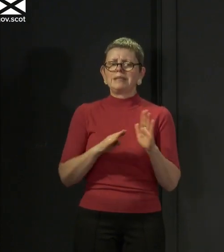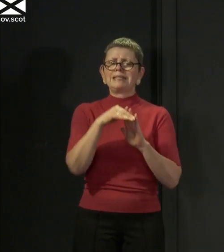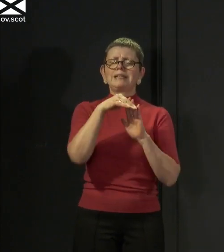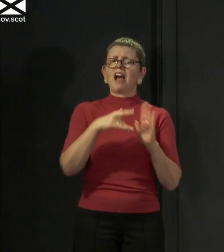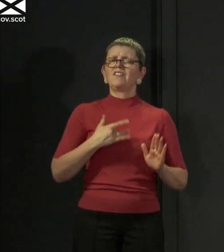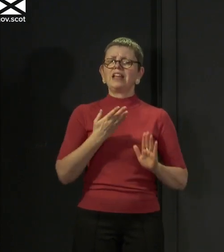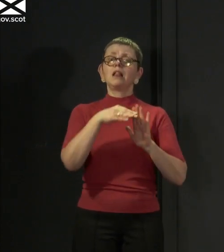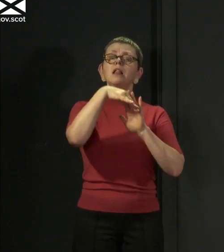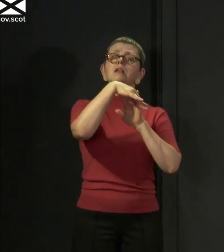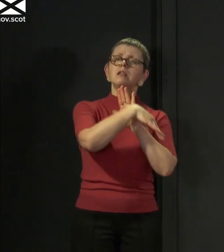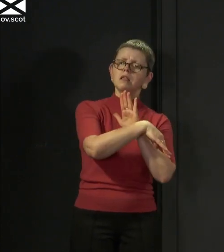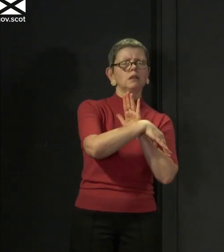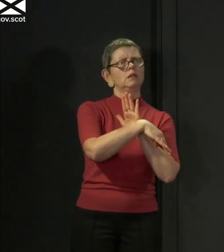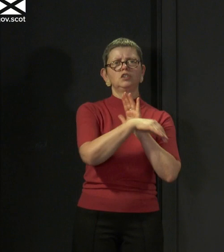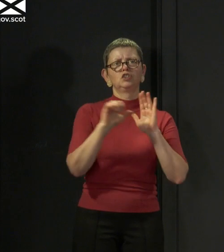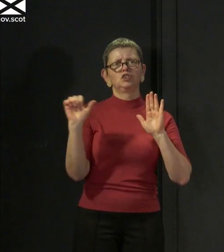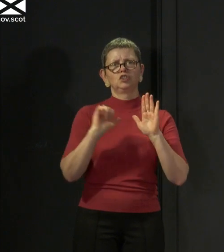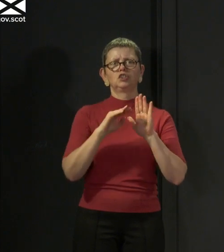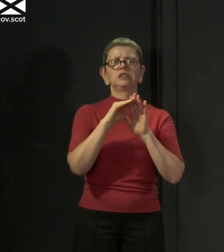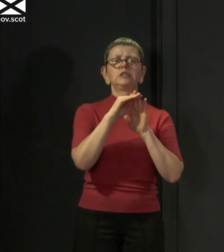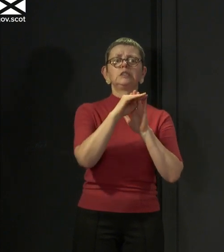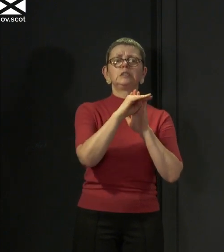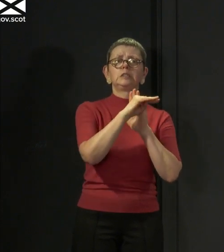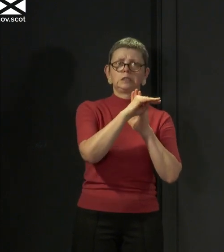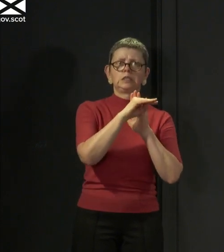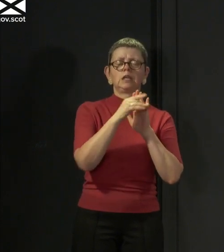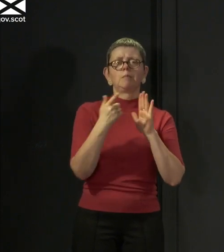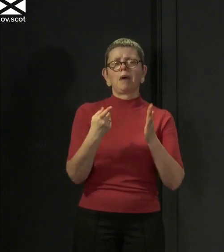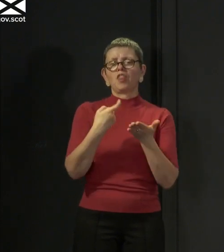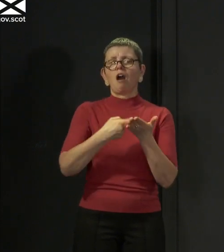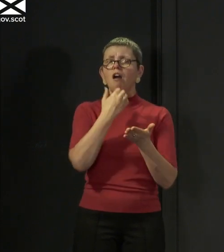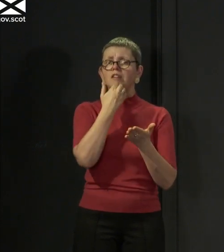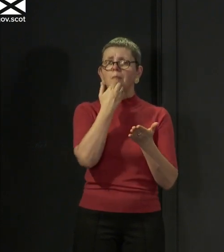that we're getting infection rates down and we're getting the R number more comfortably